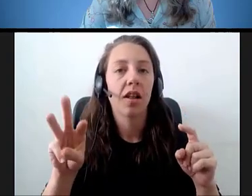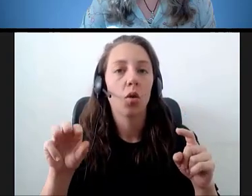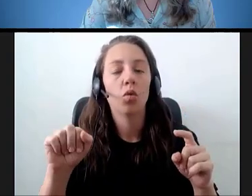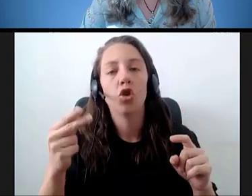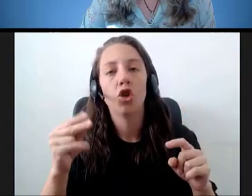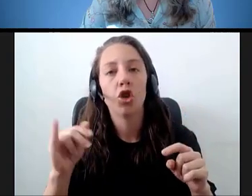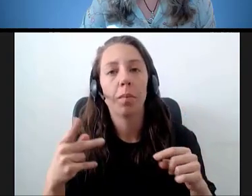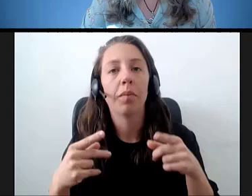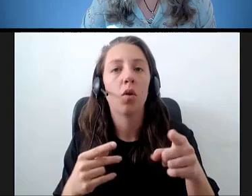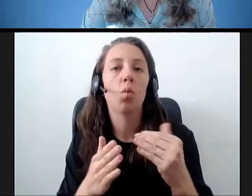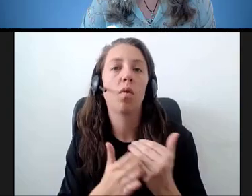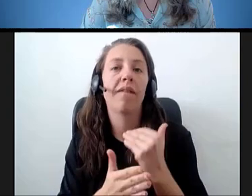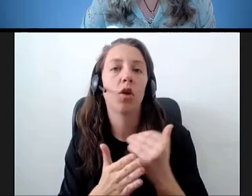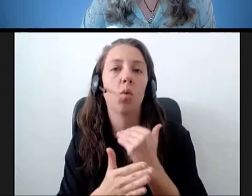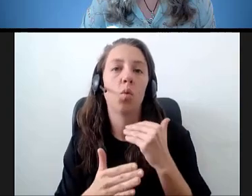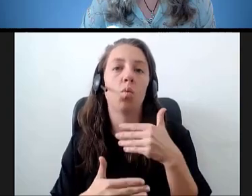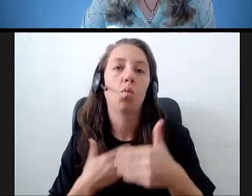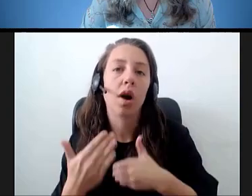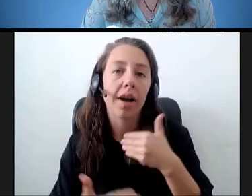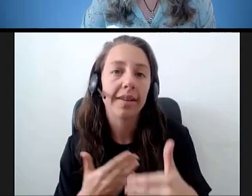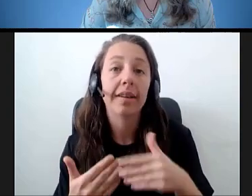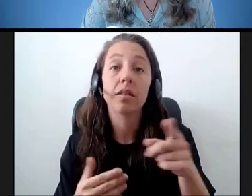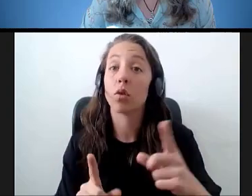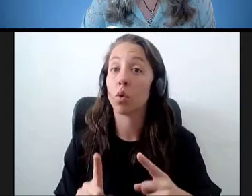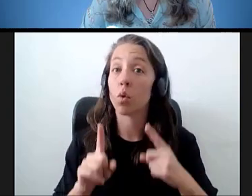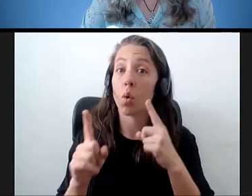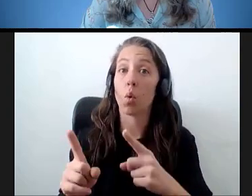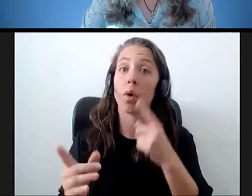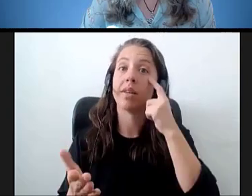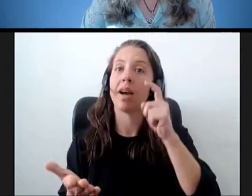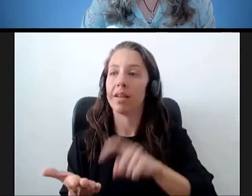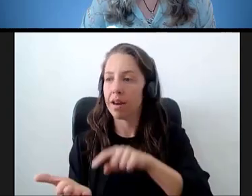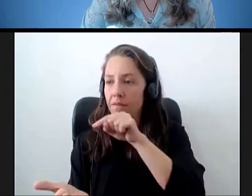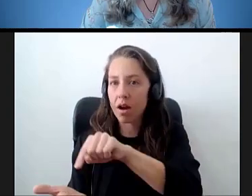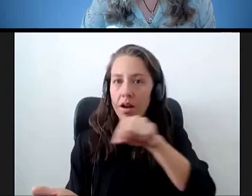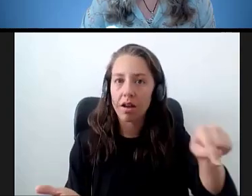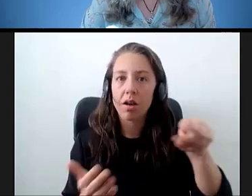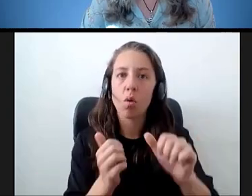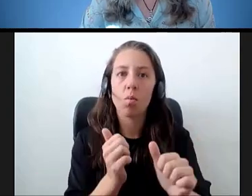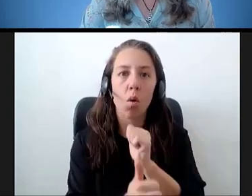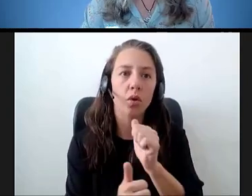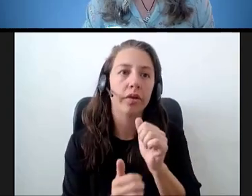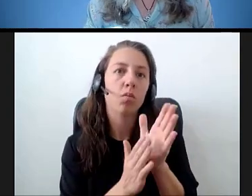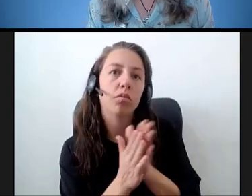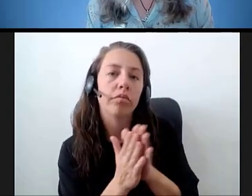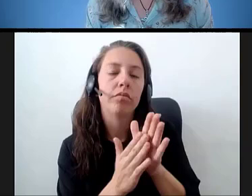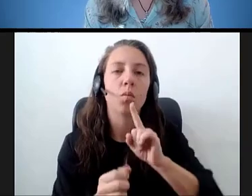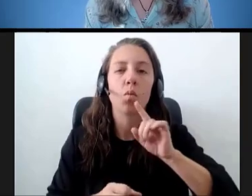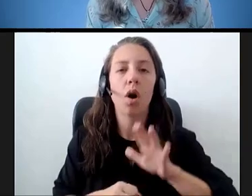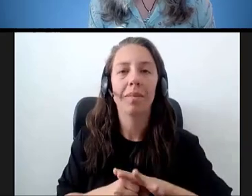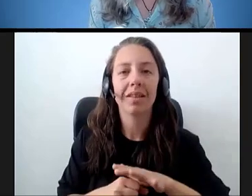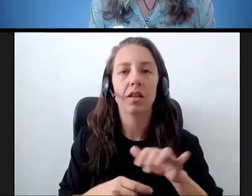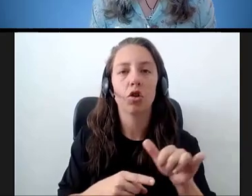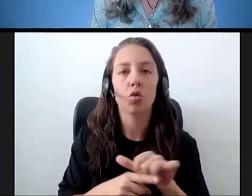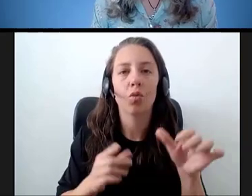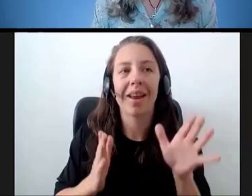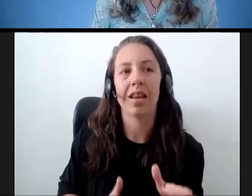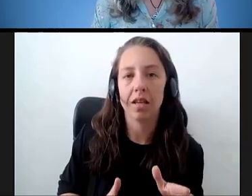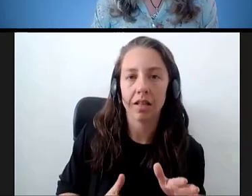The goal is to ensure that we identify the most promising trainees and the excellent, individualized training opportunities